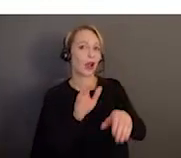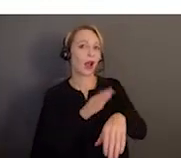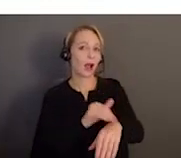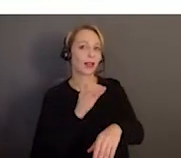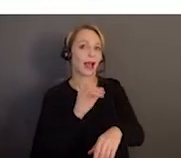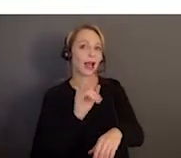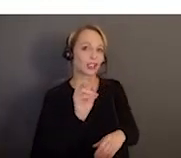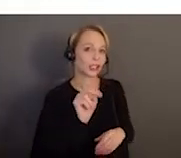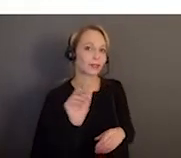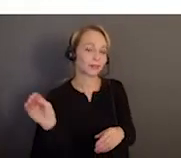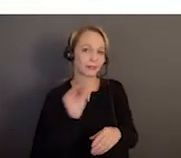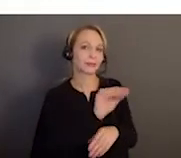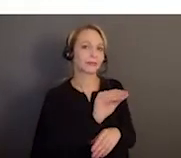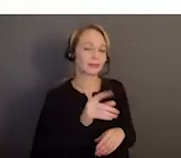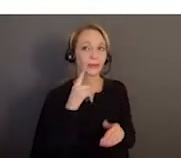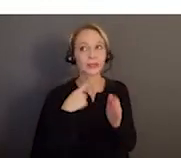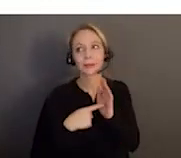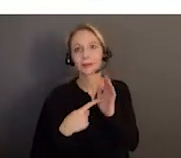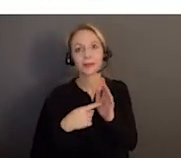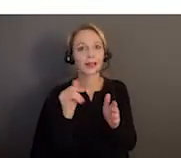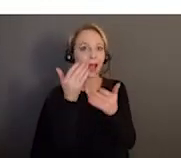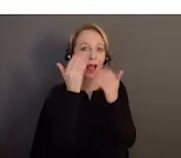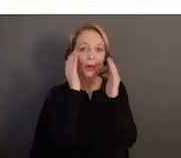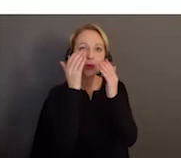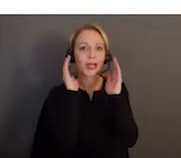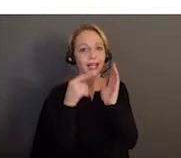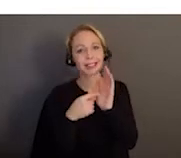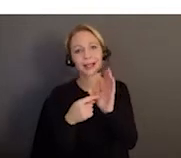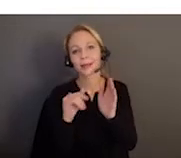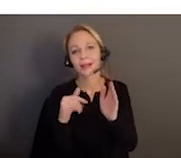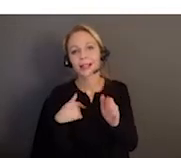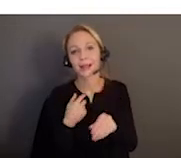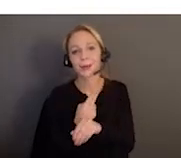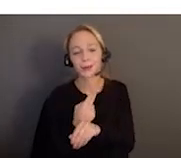ACTION. FOR EXAMPLE, THAT HALLOWEEN EXAMPLE I USED.